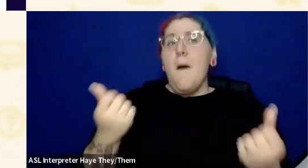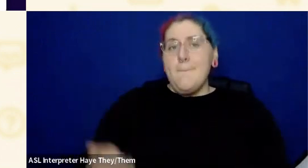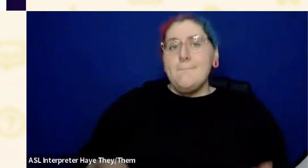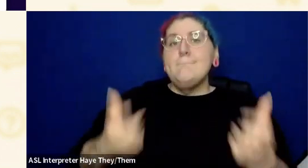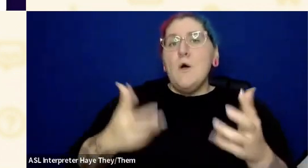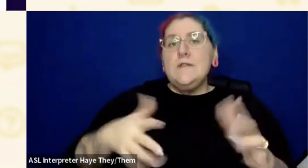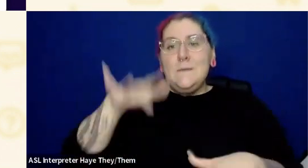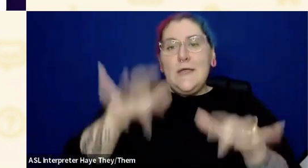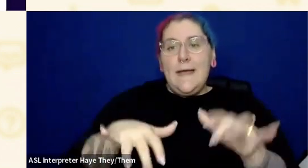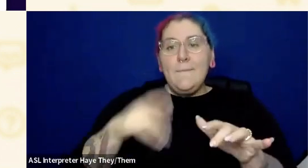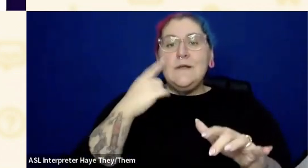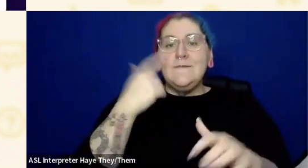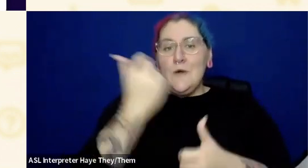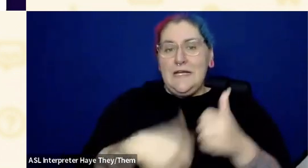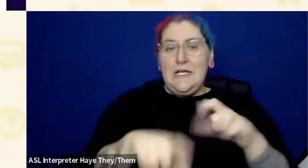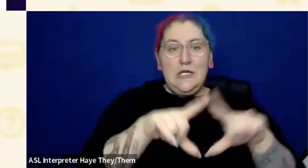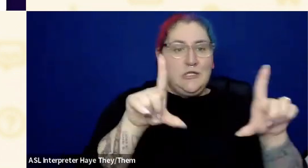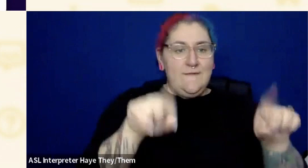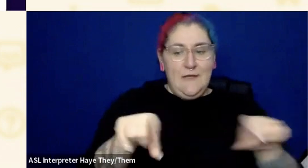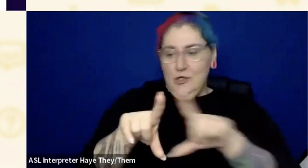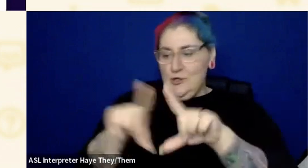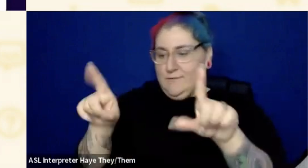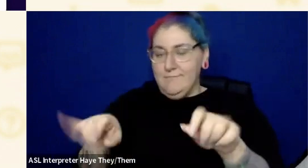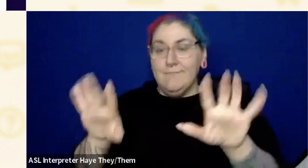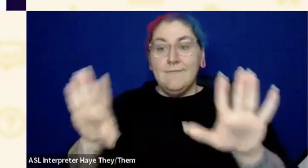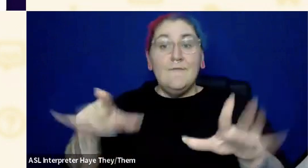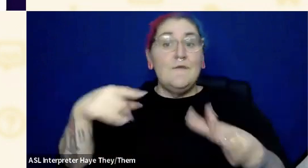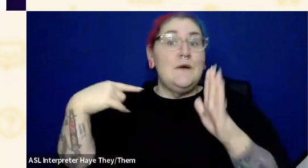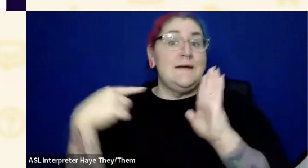of the individual inputs has its own sublabel.